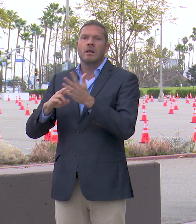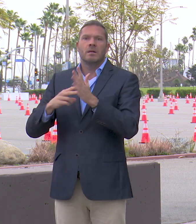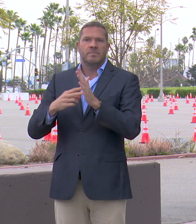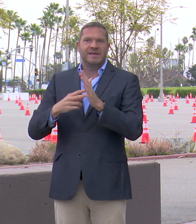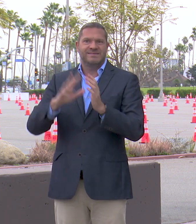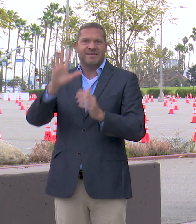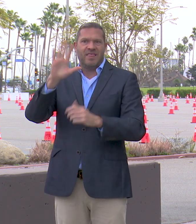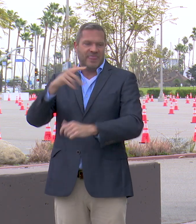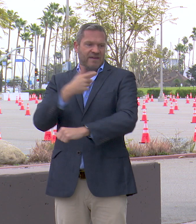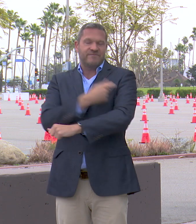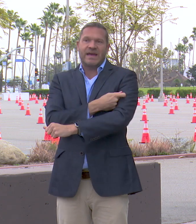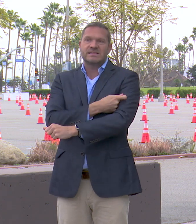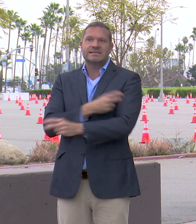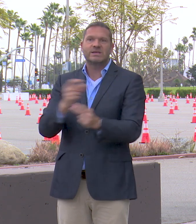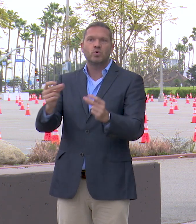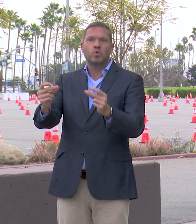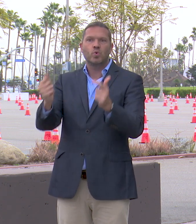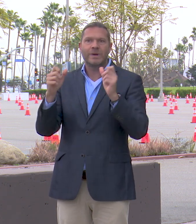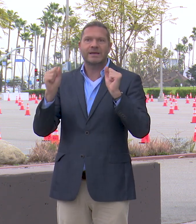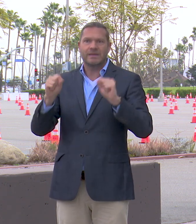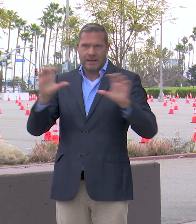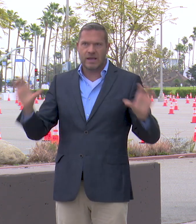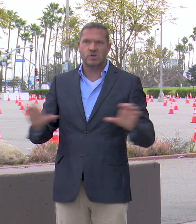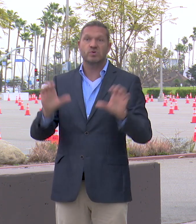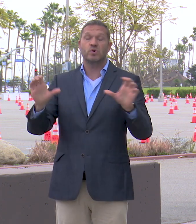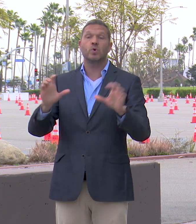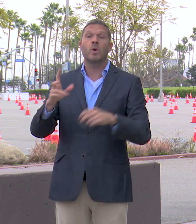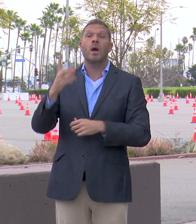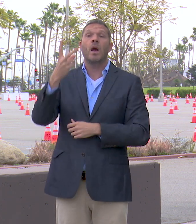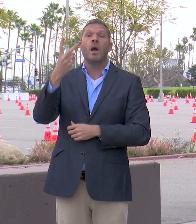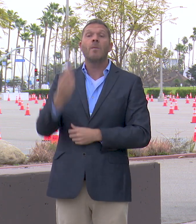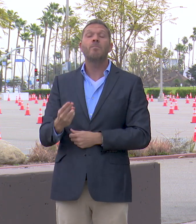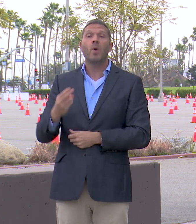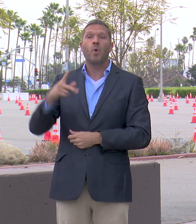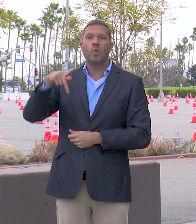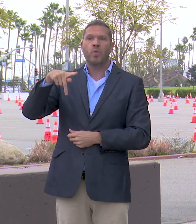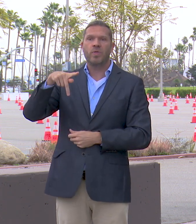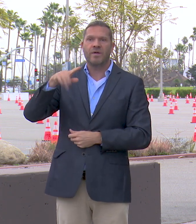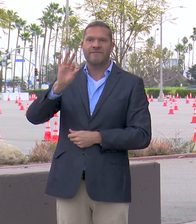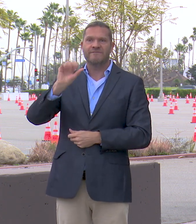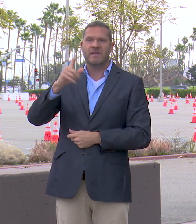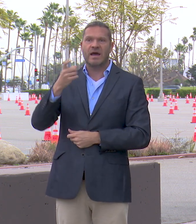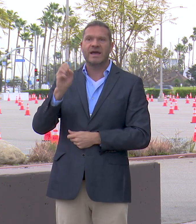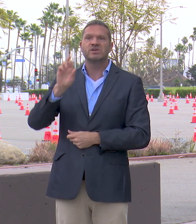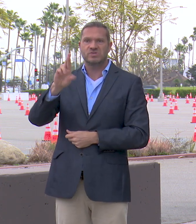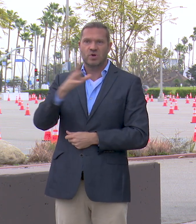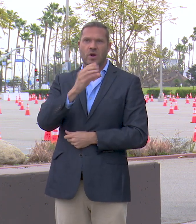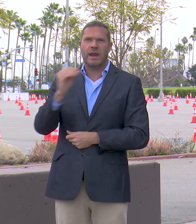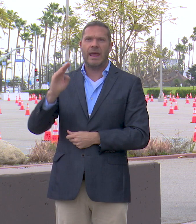Both Pfizer and Moderna report that their vaccine show approximately 95 percent efficacy